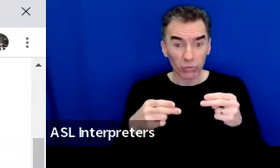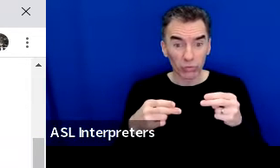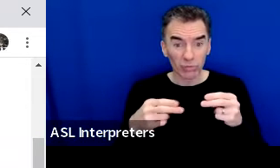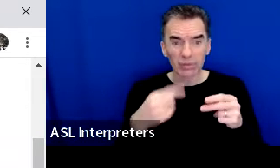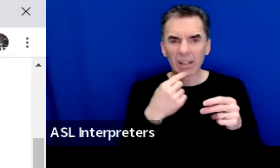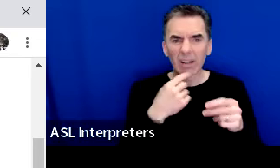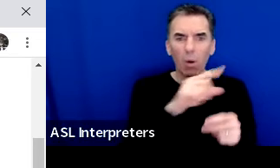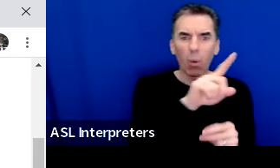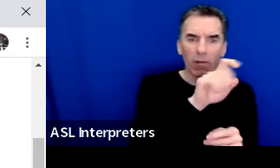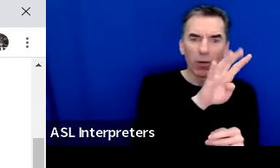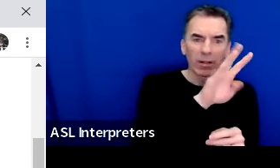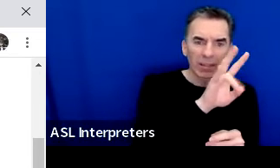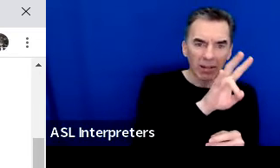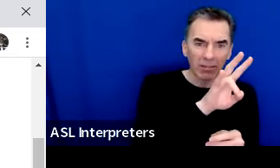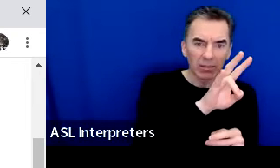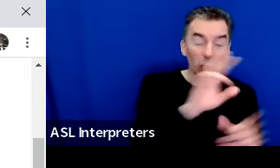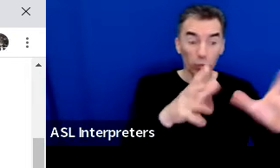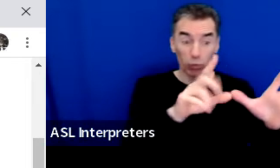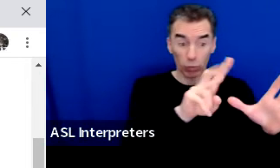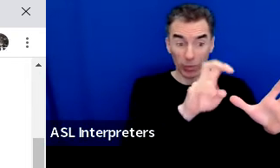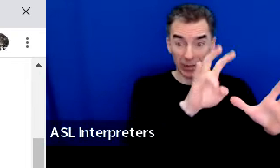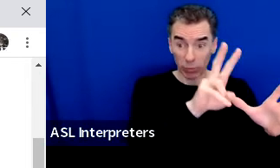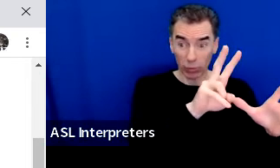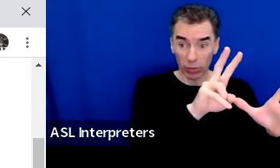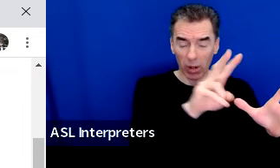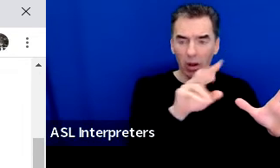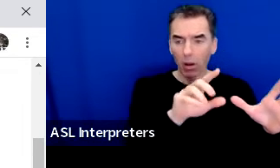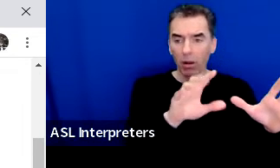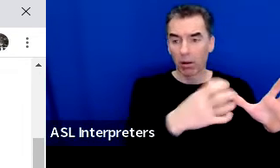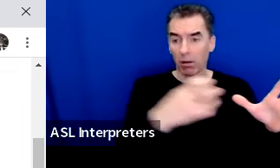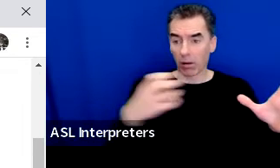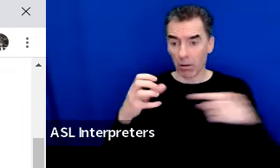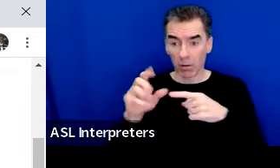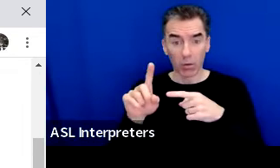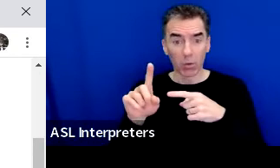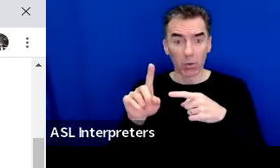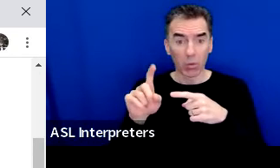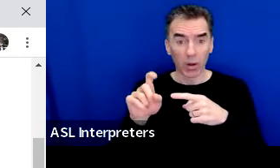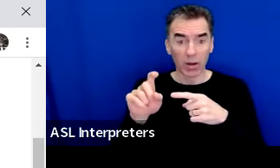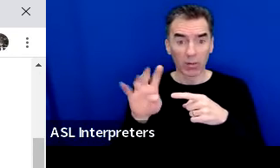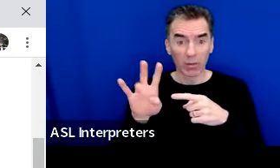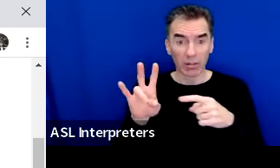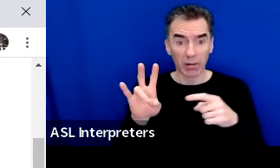So the first thing these numbers 147 and 272, these are randomized.